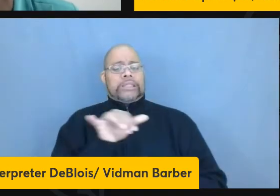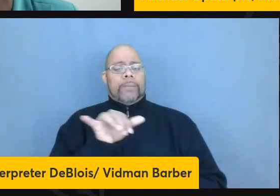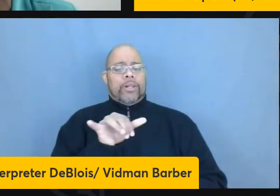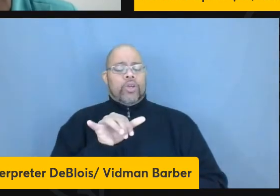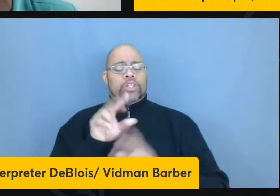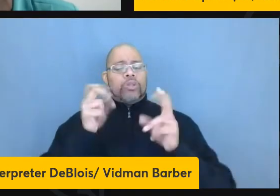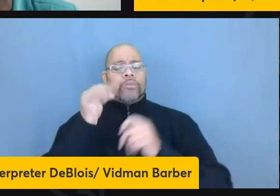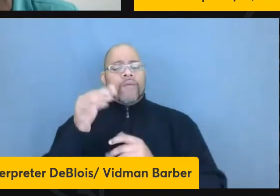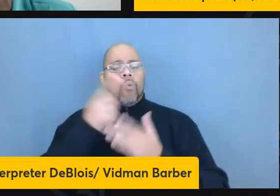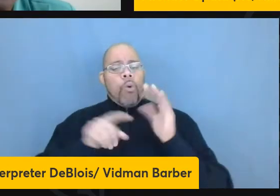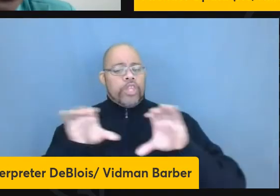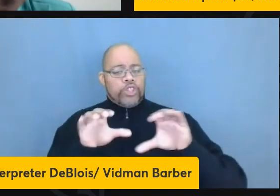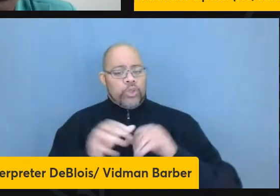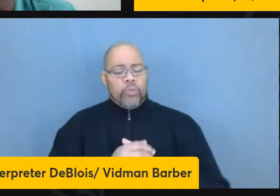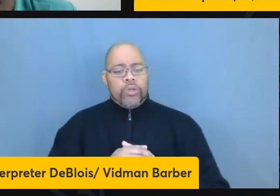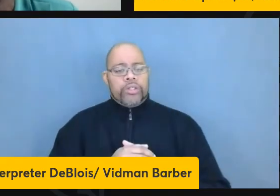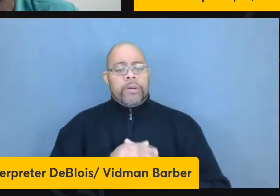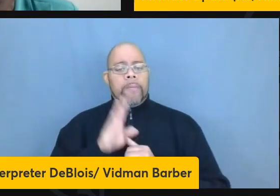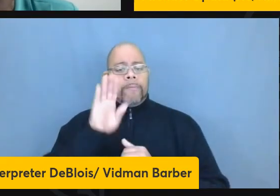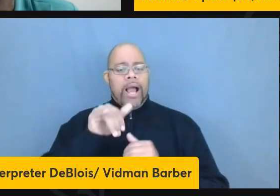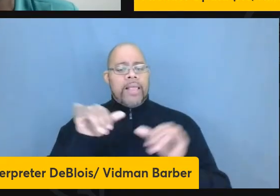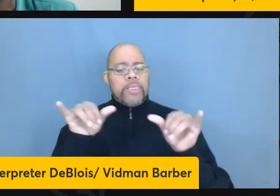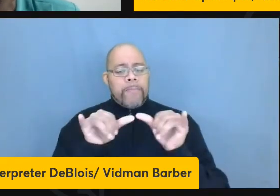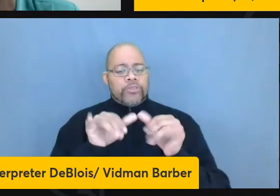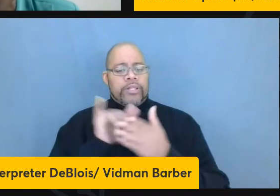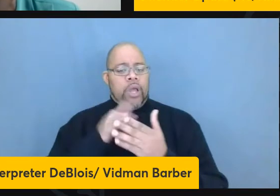what they're doing by the measurements that we've got so far.